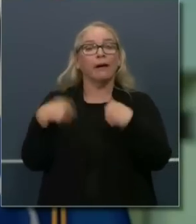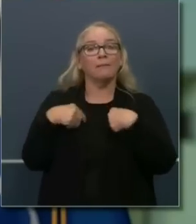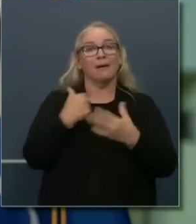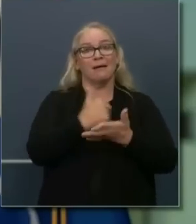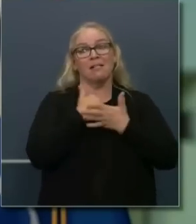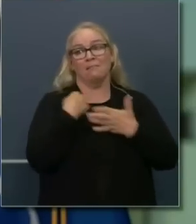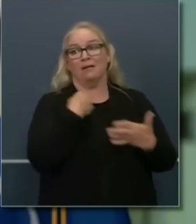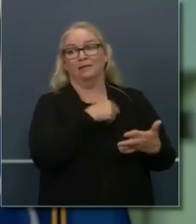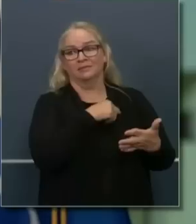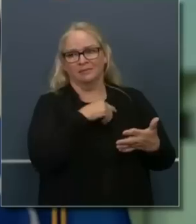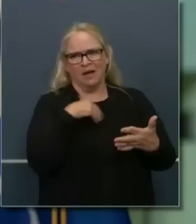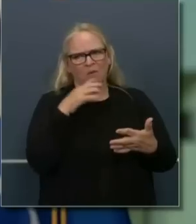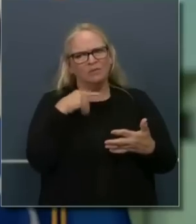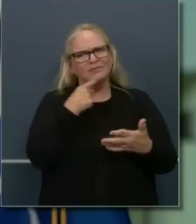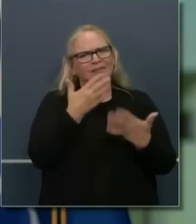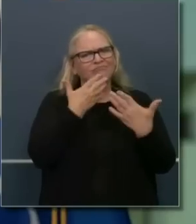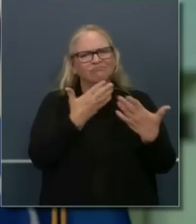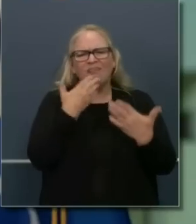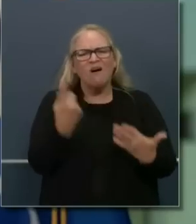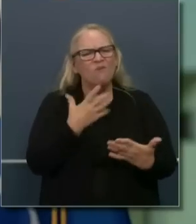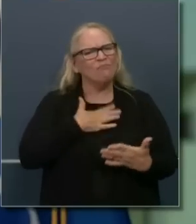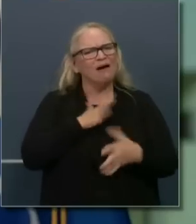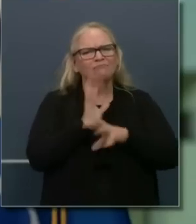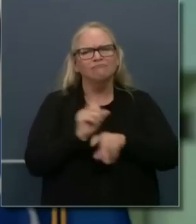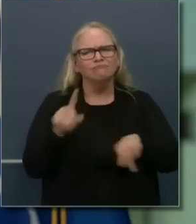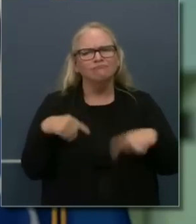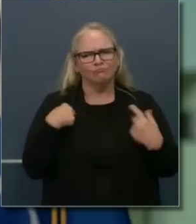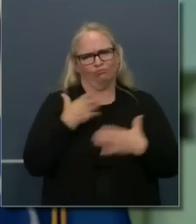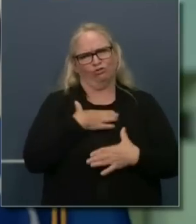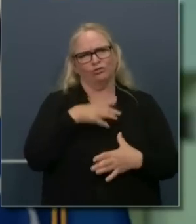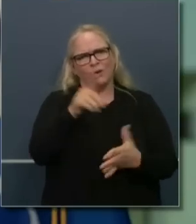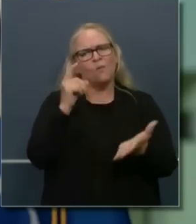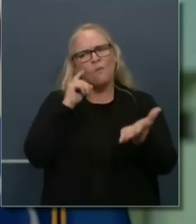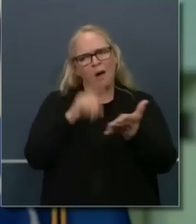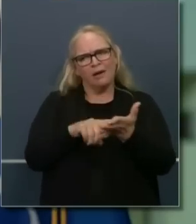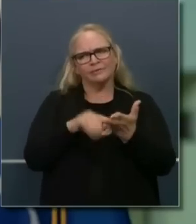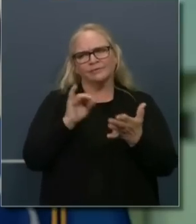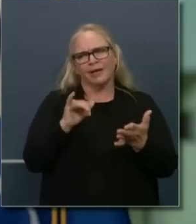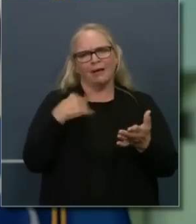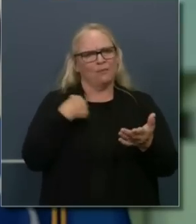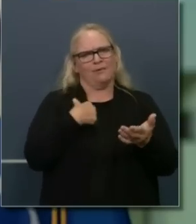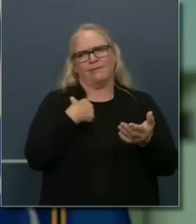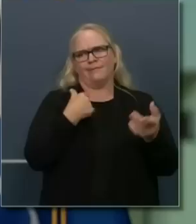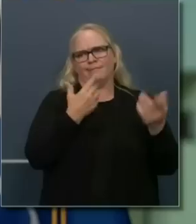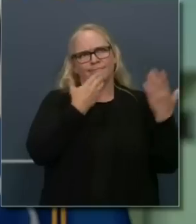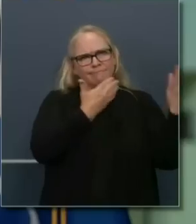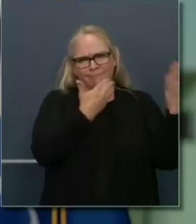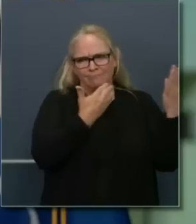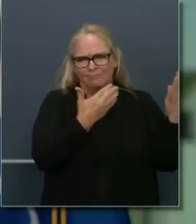WATCHING THIS AND ANYBODY THAT'S WILLING TO HELP THIS STATE. I'M GOING TO EXPRESS DEEP GRATITUDE FOR THAT HELP AND I